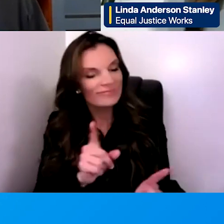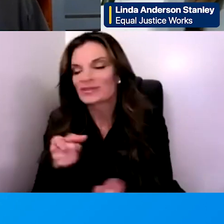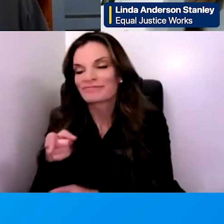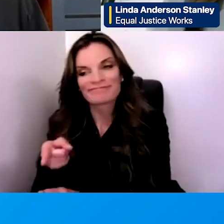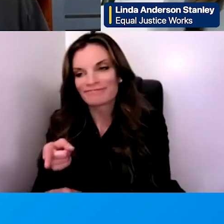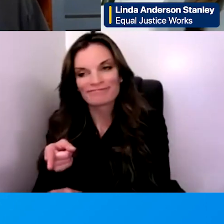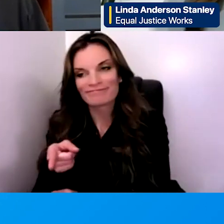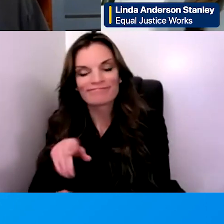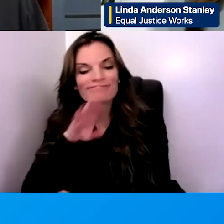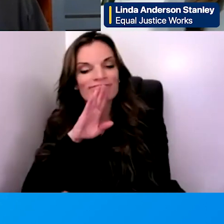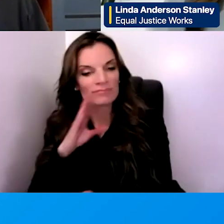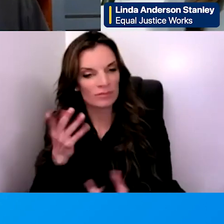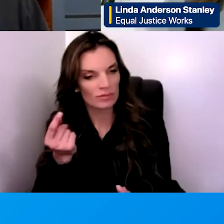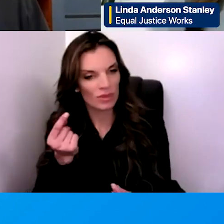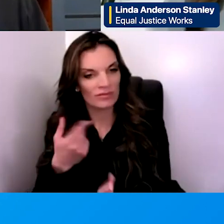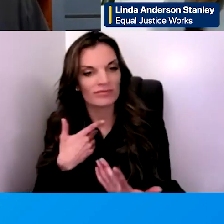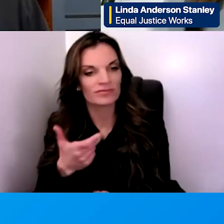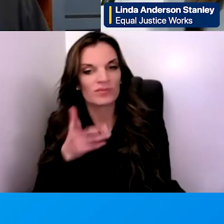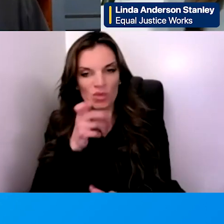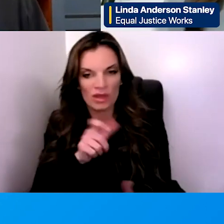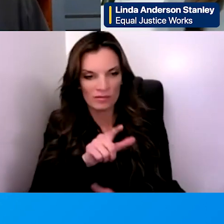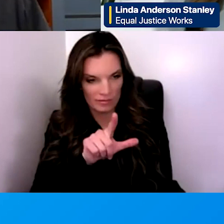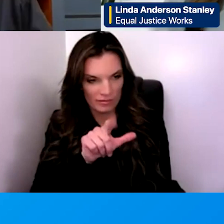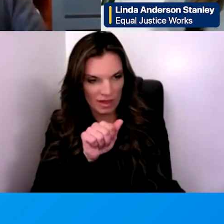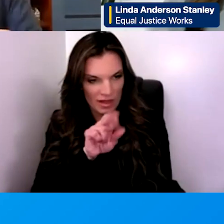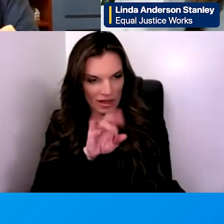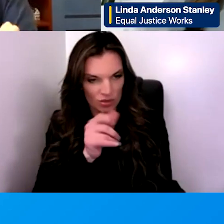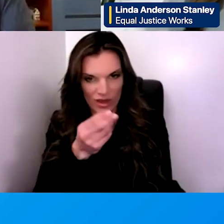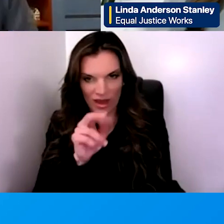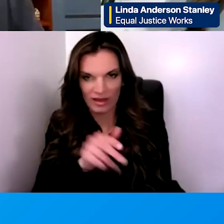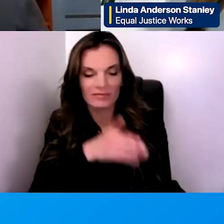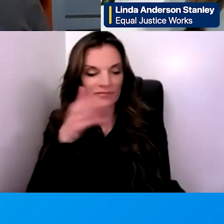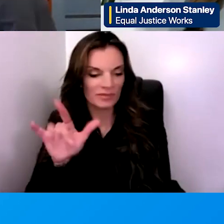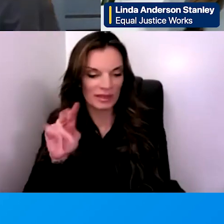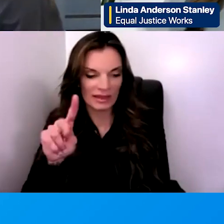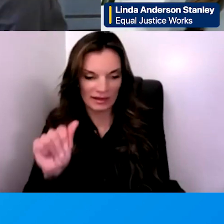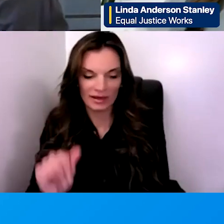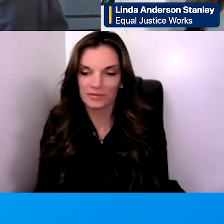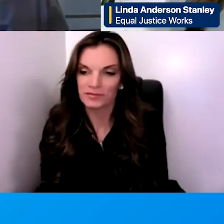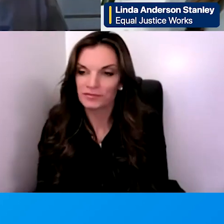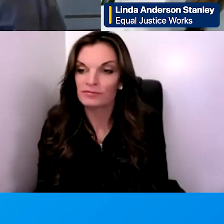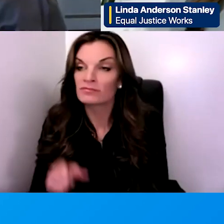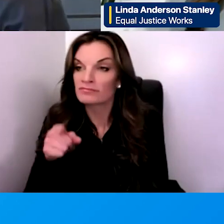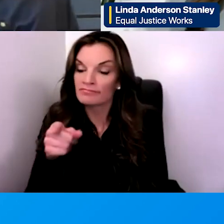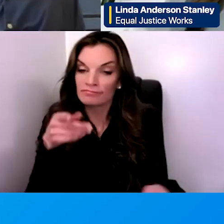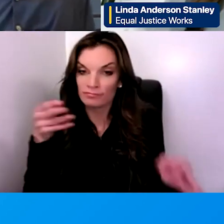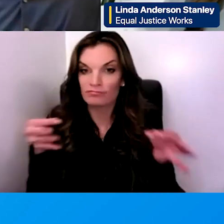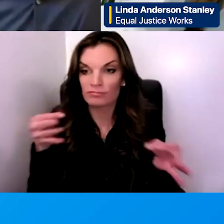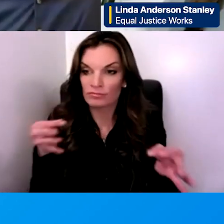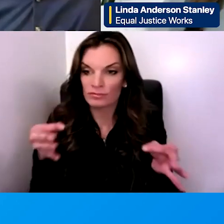Ariadna regarding Marion and with the gentleman you described, how did your